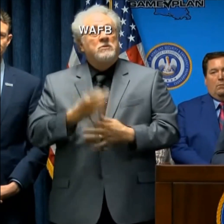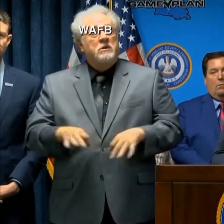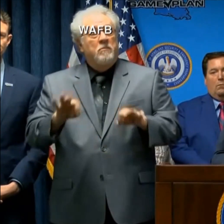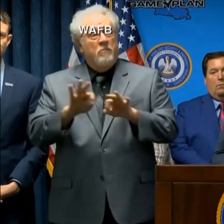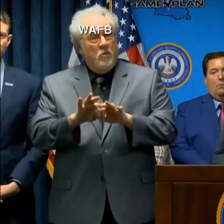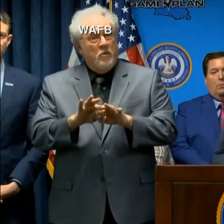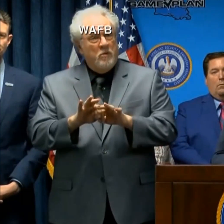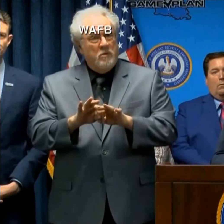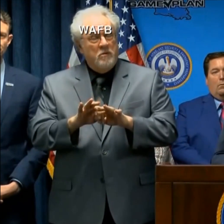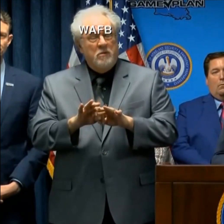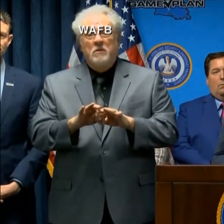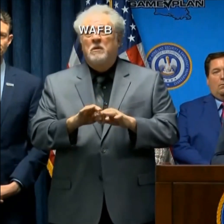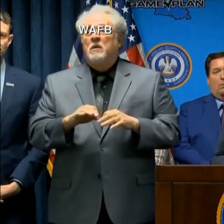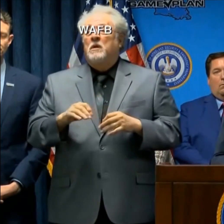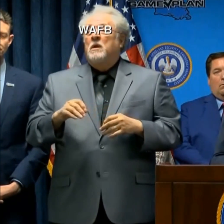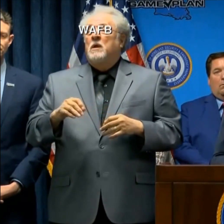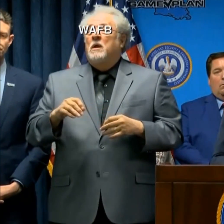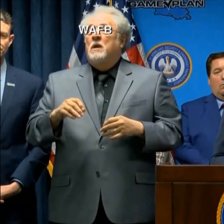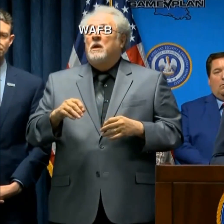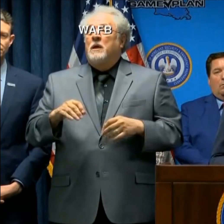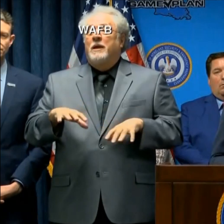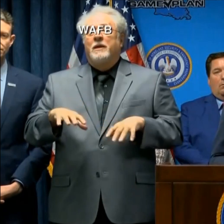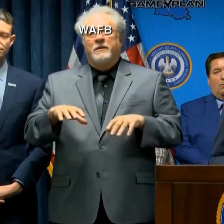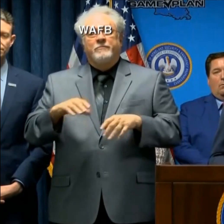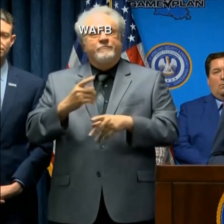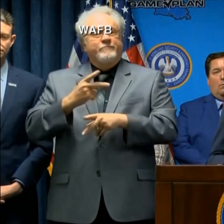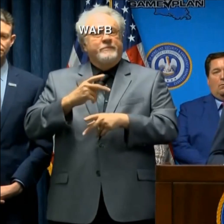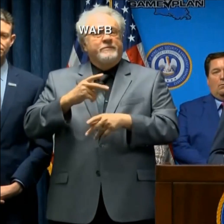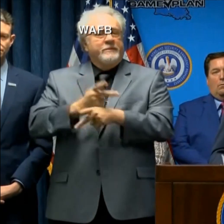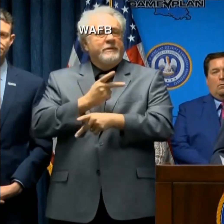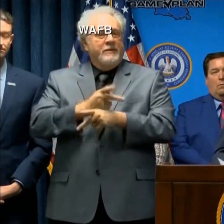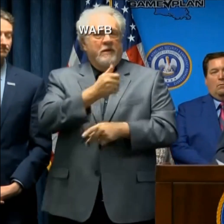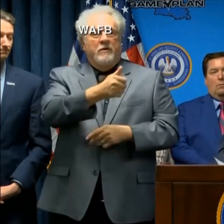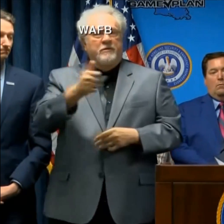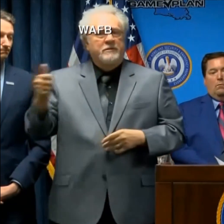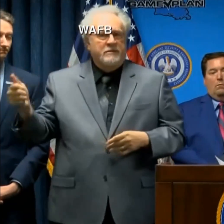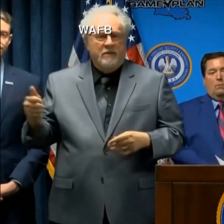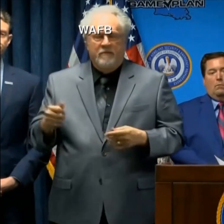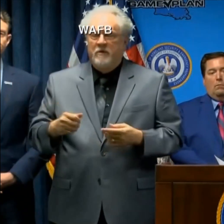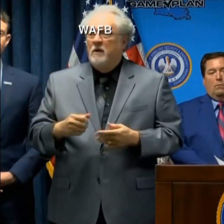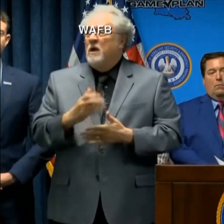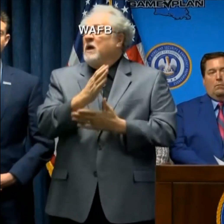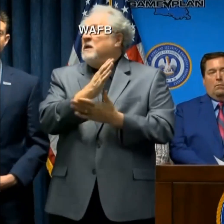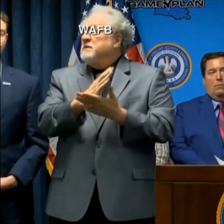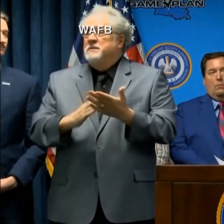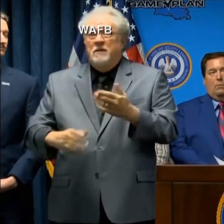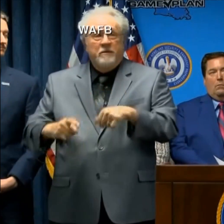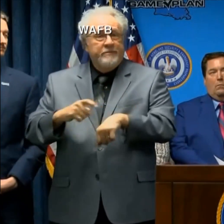people can do is to take appropriate precautions because at some point the